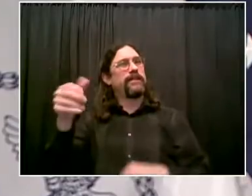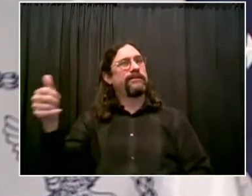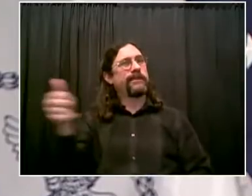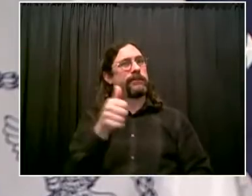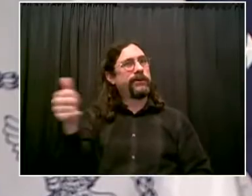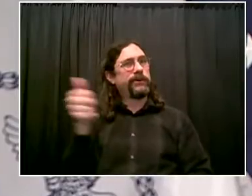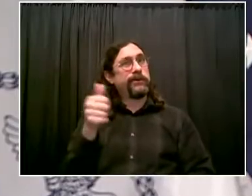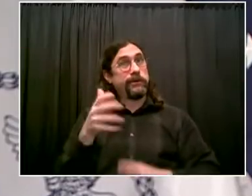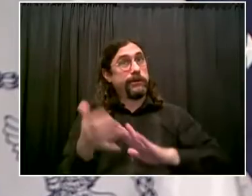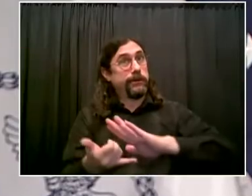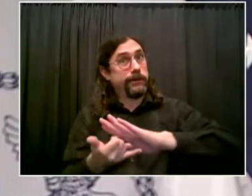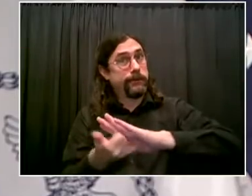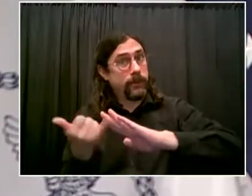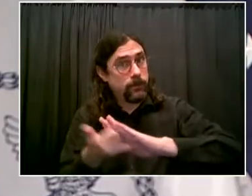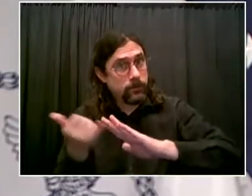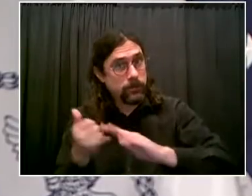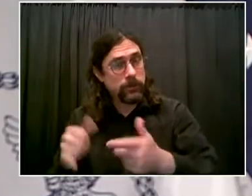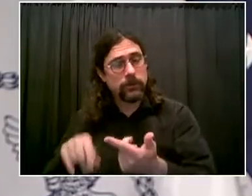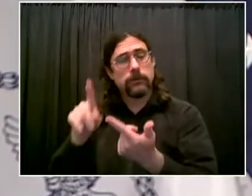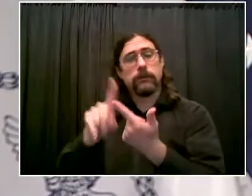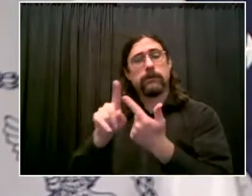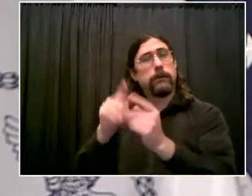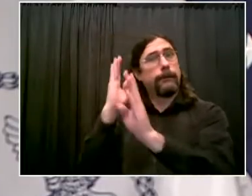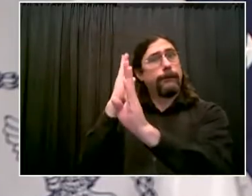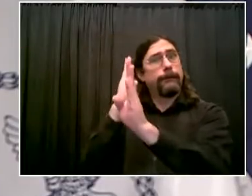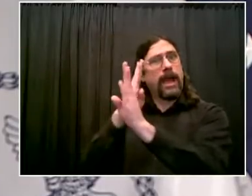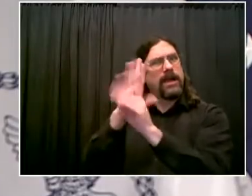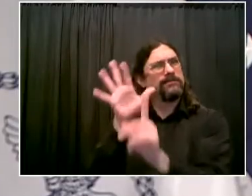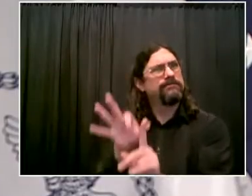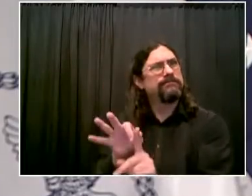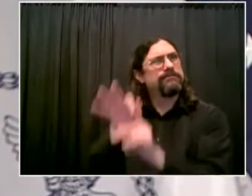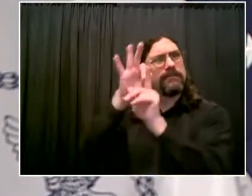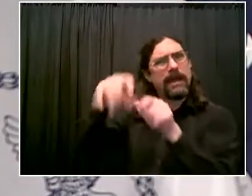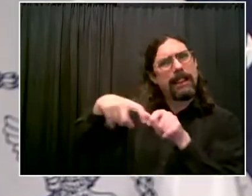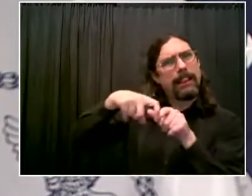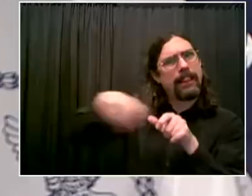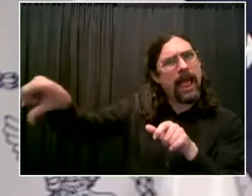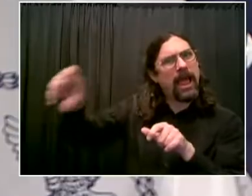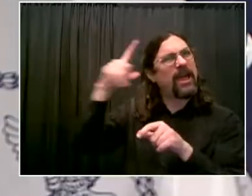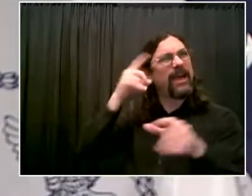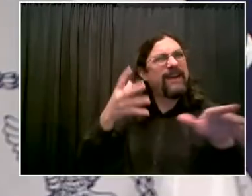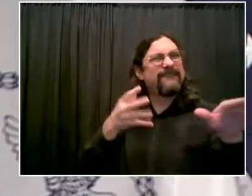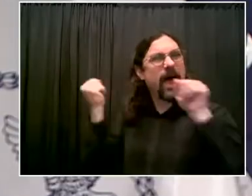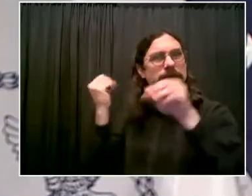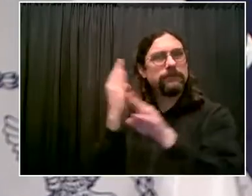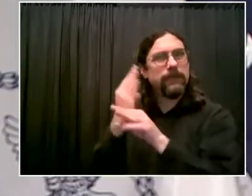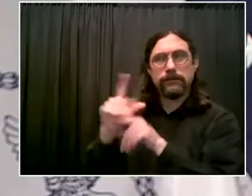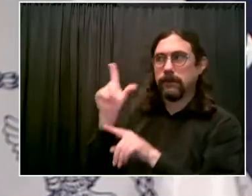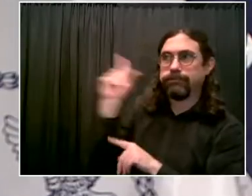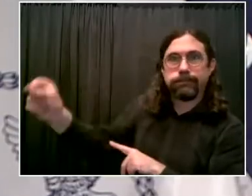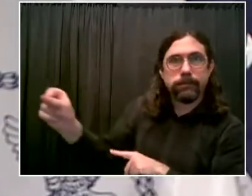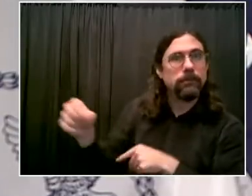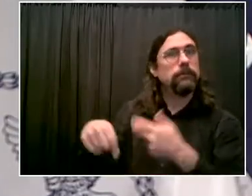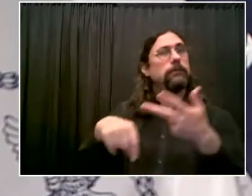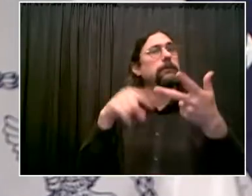GREAT RESPONSE. WE CREATD ETE H FAIY RWHICH IS GOING TO BE A BIGGER PART OF OUR FUTURE, BIKING AND BIKE LANES ARE BEI NG EXAPNDED ALL